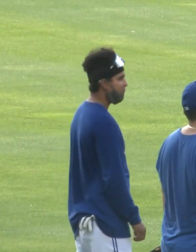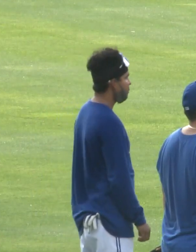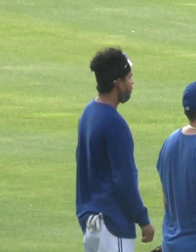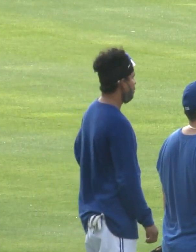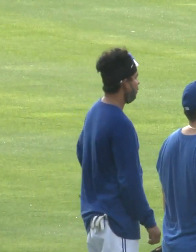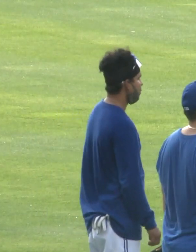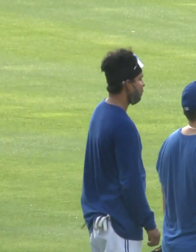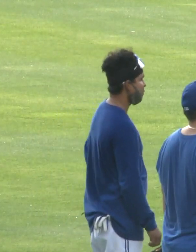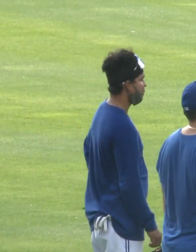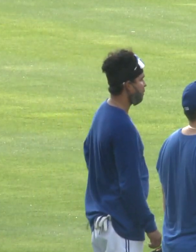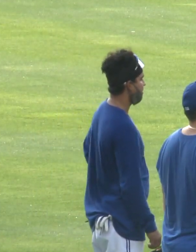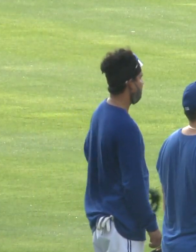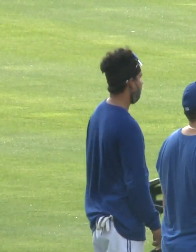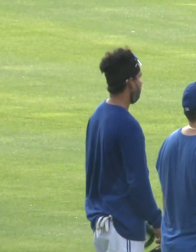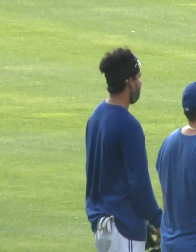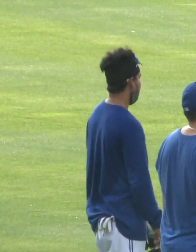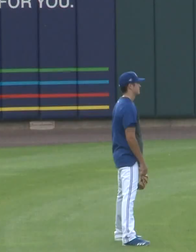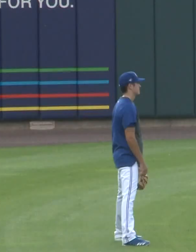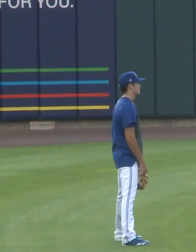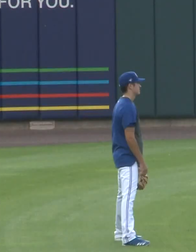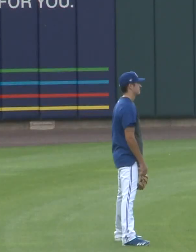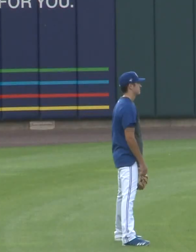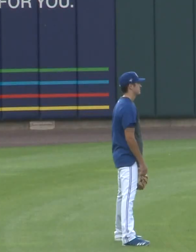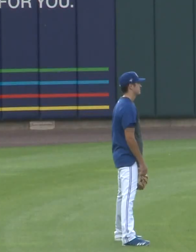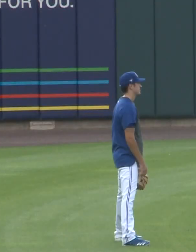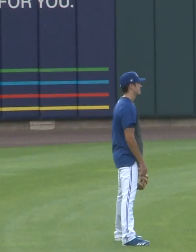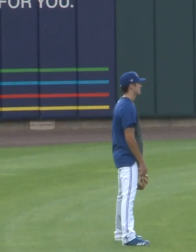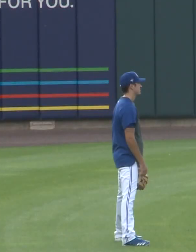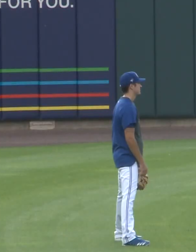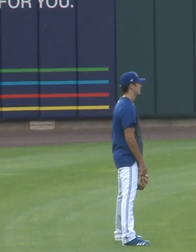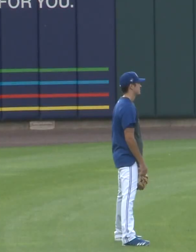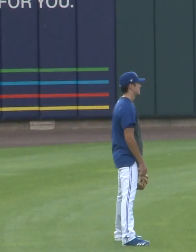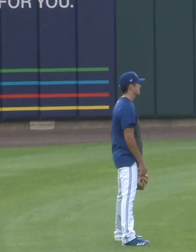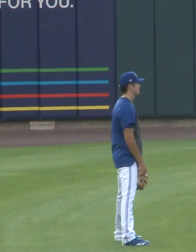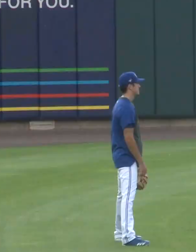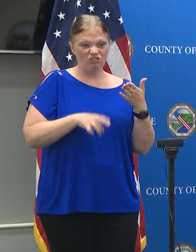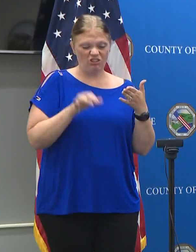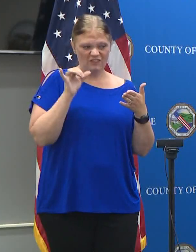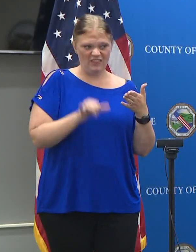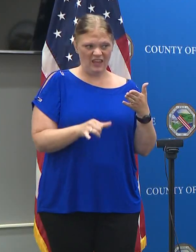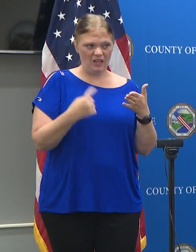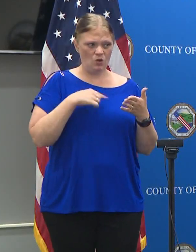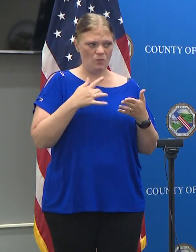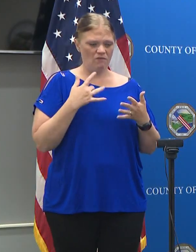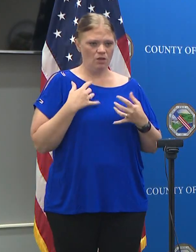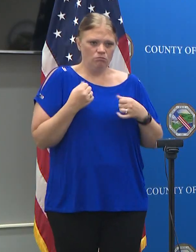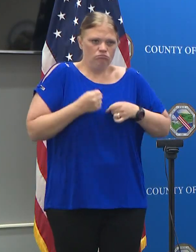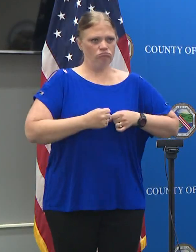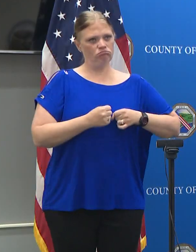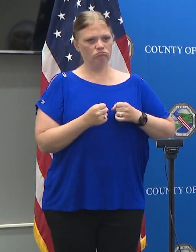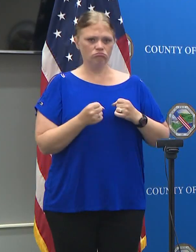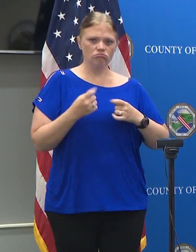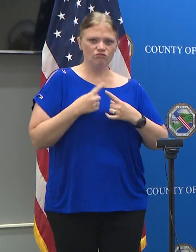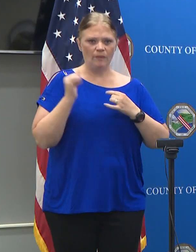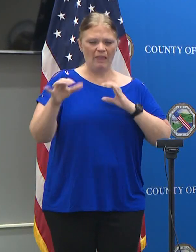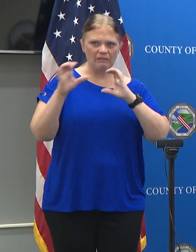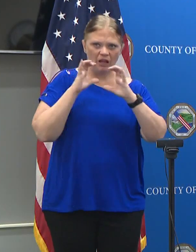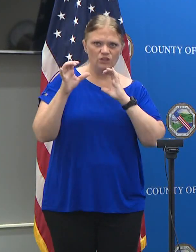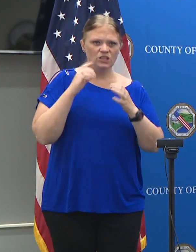BUT AFTER TALKS WITH MAJOR LEAGUE BUT AFTER TALKS WITH MAJOR LEAGUE BASEBALL BUT AFTER TALKS WITH MAJOR LEAGUE BASEBALL OFFICIALS, MAJOR LEAGUE BASEBALL OFFICIALS, MAJOR LEAGUE BASEBALL OFFICIALS, WHO MAJOR LEAGUE BASEBALL OFFICIALS, WHO SAY MAJOR LEAGUE BASEBALL OFFICIALS, WHO SAY PLAYERS MAJOR LEAGUE BASEBALL OFFICIALS, WHO SAY PLAYERS WILL BASEBALL OFFICIALS, WHO SAY PLAYERS WILL BASEBALL OFFICIALS, WHO SAY PLAYERS WILL BASICALLY BASEBALL OFFICIALS, WHO SAY PLAYERS WILL BASICALLY BE WHO SAY PLAYERS WILL BASICALLY BE WHO SAY PLAYERS WILL BASICALLY BE QUARANTINED WHO SAY PLAYERS WILL BASICALLY BE QUARANTINED IN WHO SAY PLAYERS WILL BASICALLY BE QUARANTINED IN THIER BASICALLY BE QUARANTINED IN THIER BASICALLY BE QUARANTINED IN THIER HOTELS BASICALLY BE QUARANTINED IN THIER HOTELS WHEN BASICALLY BE QUARANTINED IN THIER HOTELS WHEN THEY'RE QUARANTINED IN THIER HOTELS WHEN THEY'RE QUARANTINED IN THIER HOTELS WHEN THEY'RE NOT QUARANTINED IN THIER HOTELS WHEN THEY'RE NOT PLAYING QUARANTINED IN THIER HOTELS WHEN THEY'RE NOT PLAYING AT QUARANTINED IN THIER HOTELS WHEN THEY'RE NOT PLAYING AT THE HOTELS WHEN THEY'RE NOT PLAYING AT THE HOTELS WHEN THEY'RE NOT PLAYING AT THE STADIUM NOT PLAYING AT THE STADIUM NOT PLAYING AT THE STADIUM "WE NOT PLAYING AT THE STADIUM "WE FEEL NOT PLAYING AT THE STADIUM "WE FEEL CONFIDENT STADIUM "WE FEEL CONFIDENT STADIUM "WE FEEL CONFIDENT BASED STADIUM "WE FEEL CONFIDENT BASED ONNTHAY "WE FEEL CONFIDENT BASED ONNTHAY "WE FEEL CONFIDENT BASED ONNTHAY CONVERSATION "WE FEEL CONFIDENT BASED ONNTHAY CONVERSATION THAT BASED ONNTHAY CONVERSATION THAT BASED ONNTHAY CONVERSATION THAT WE BASED ONNTHAY CONVERSATION THAT WE CAN